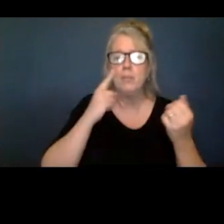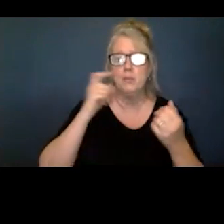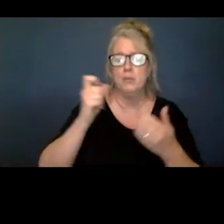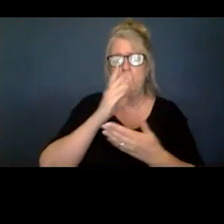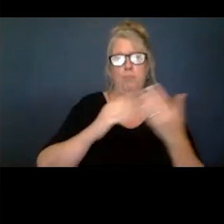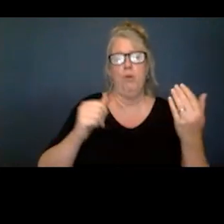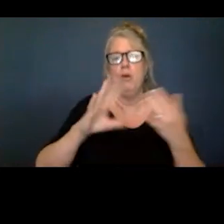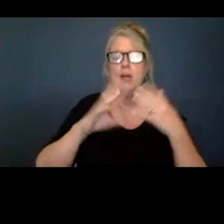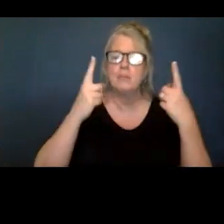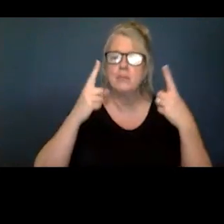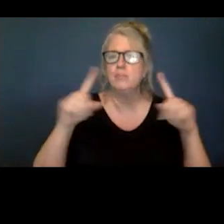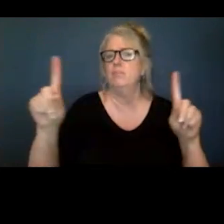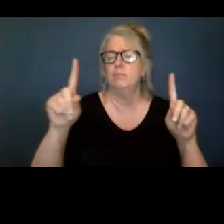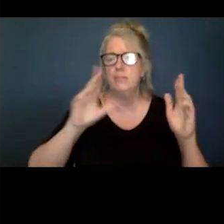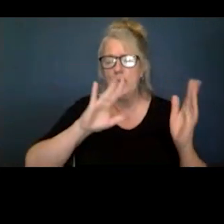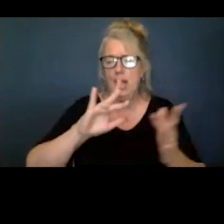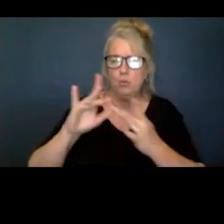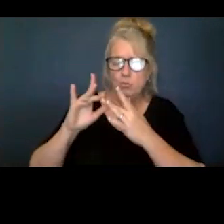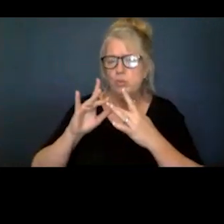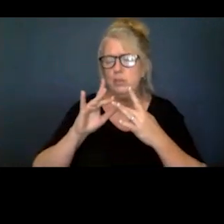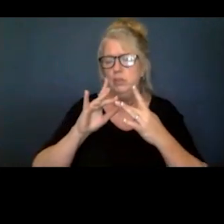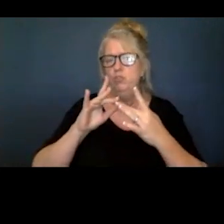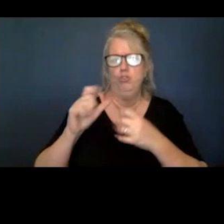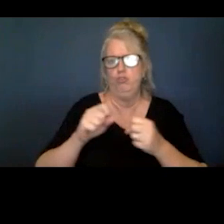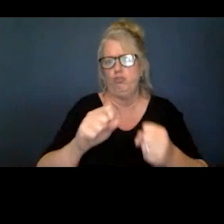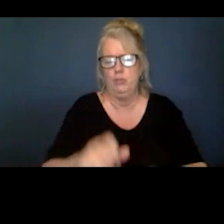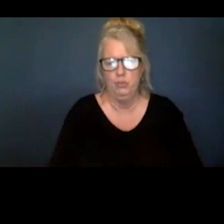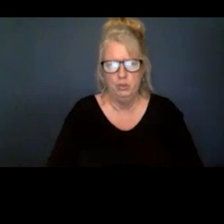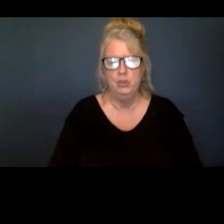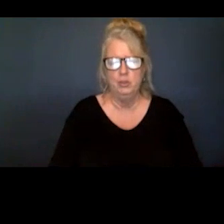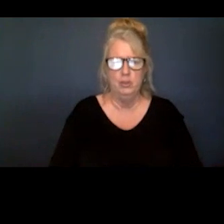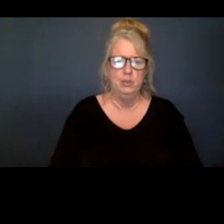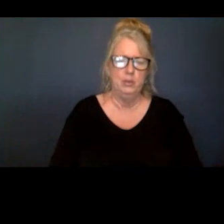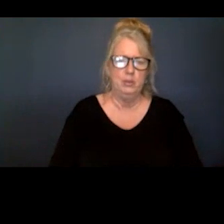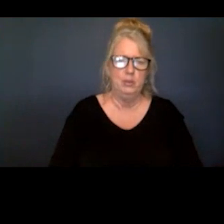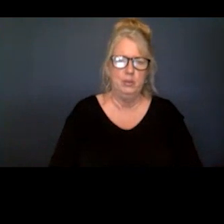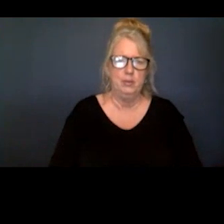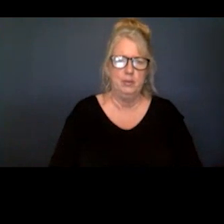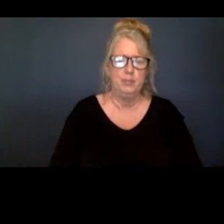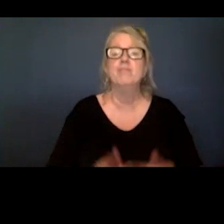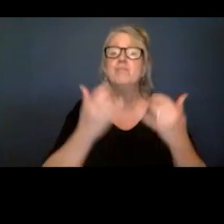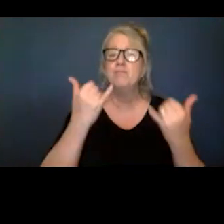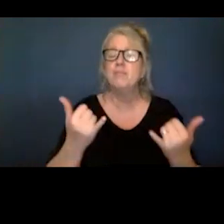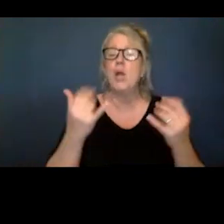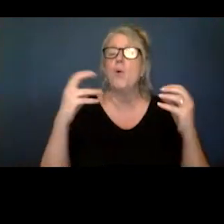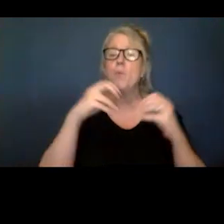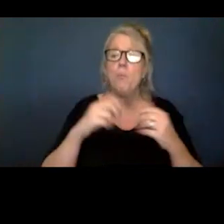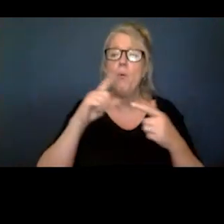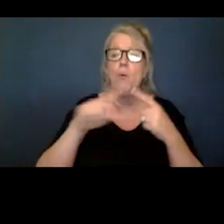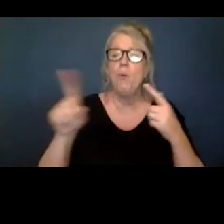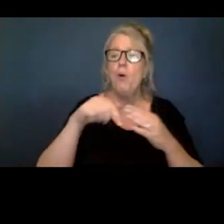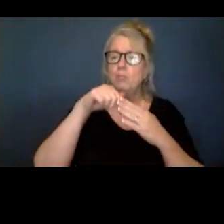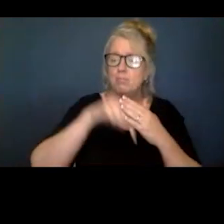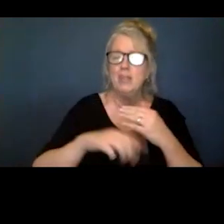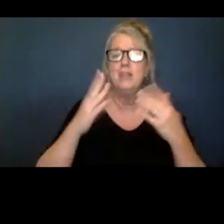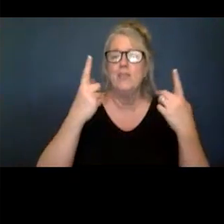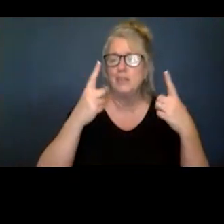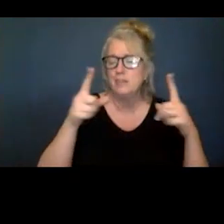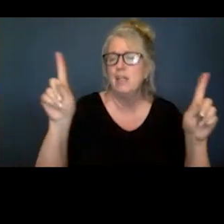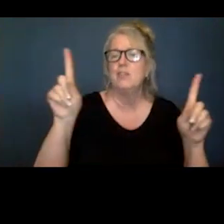outreach strategy? Okay, now let's get into the elements of the successful outreach strategy.